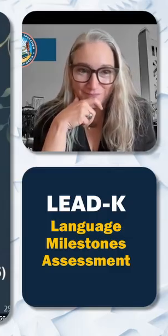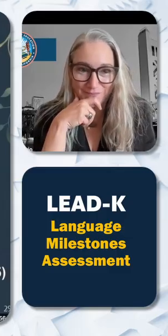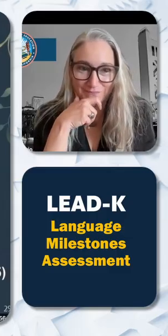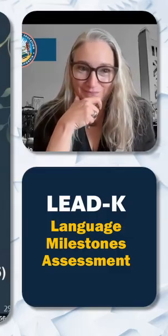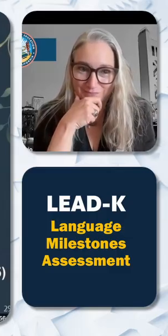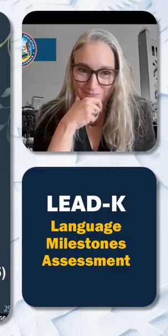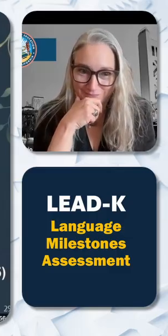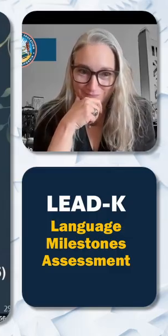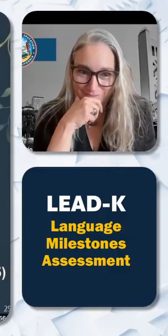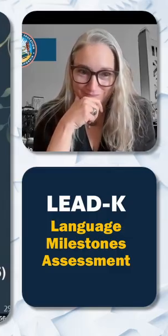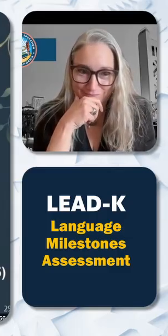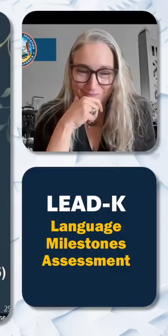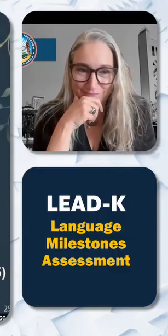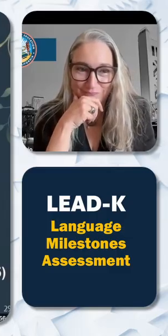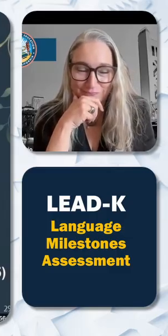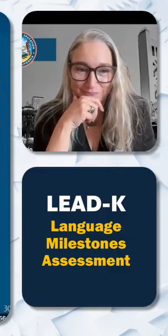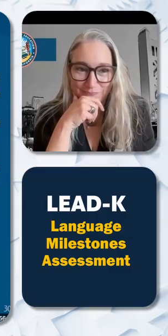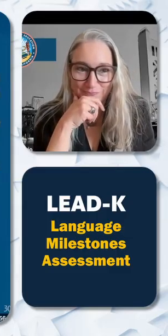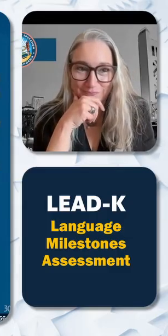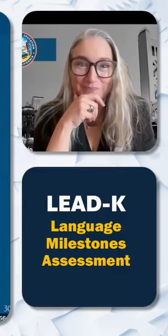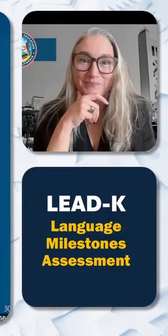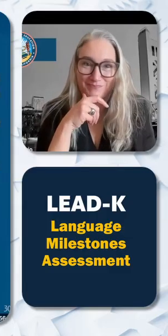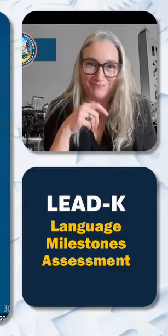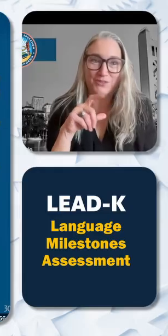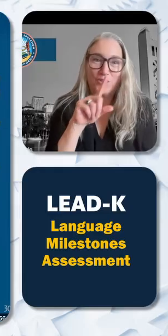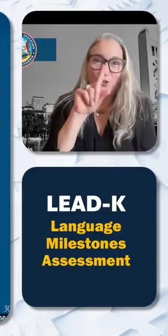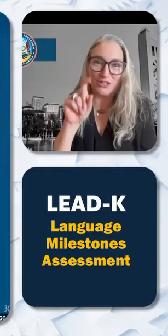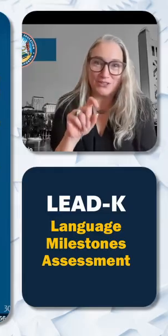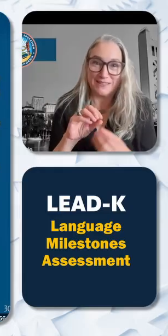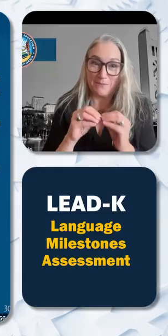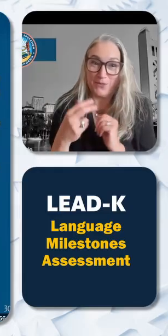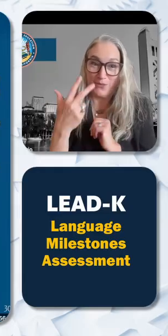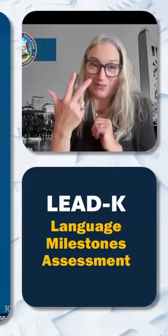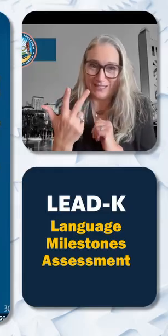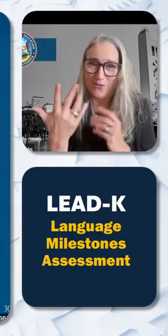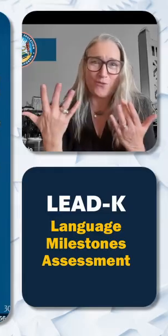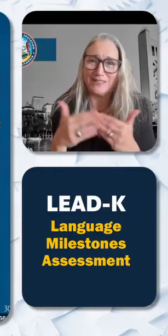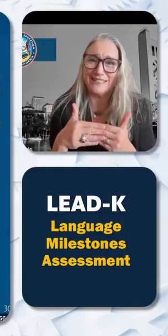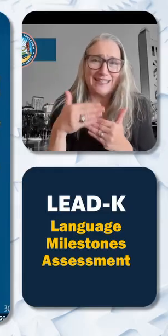Next slide, please.